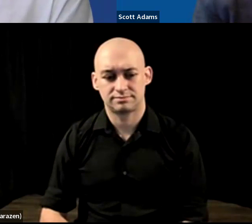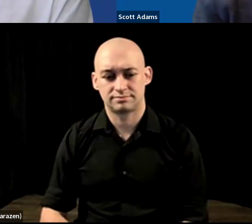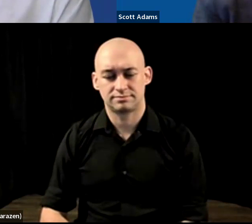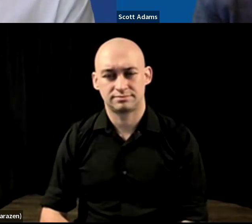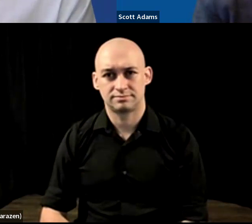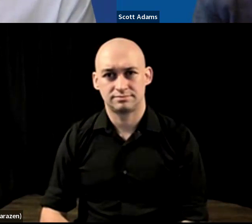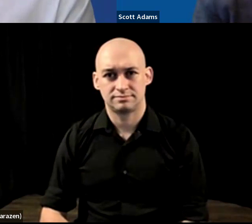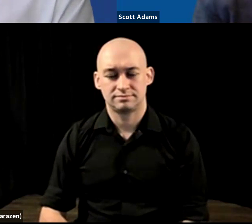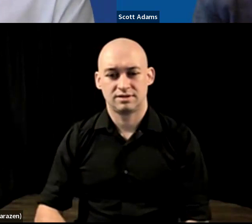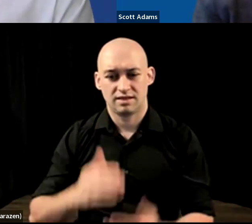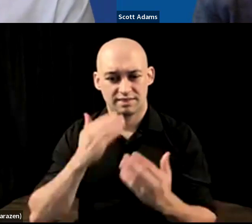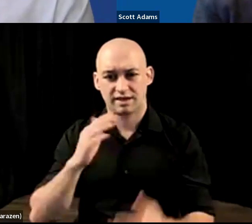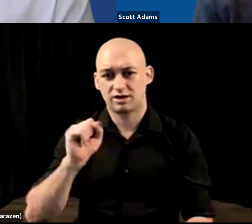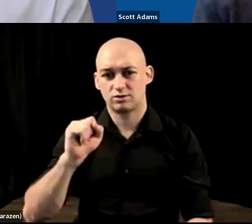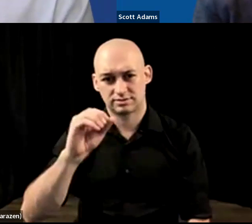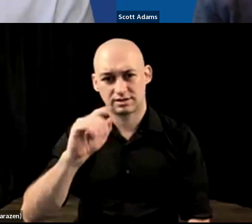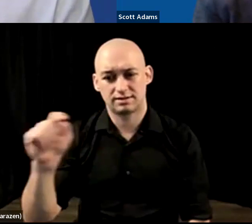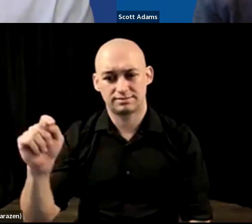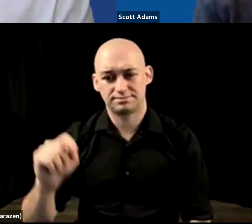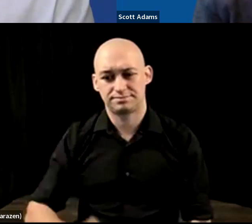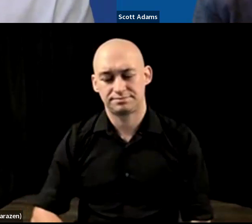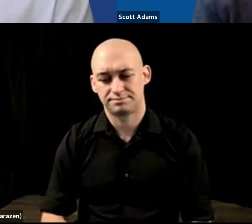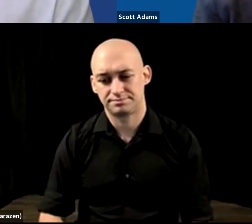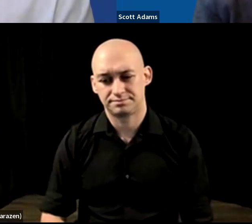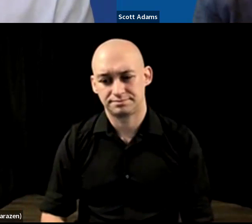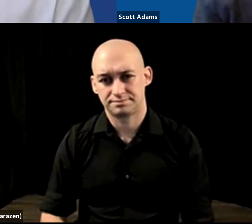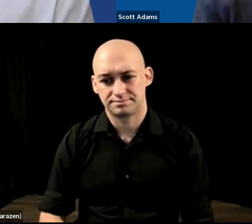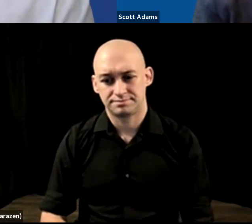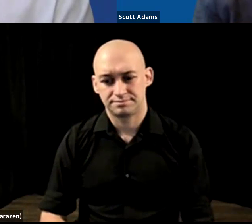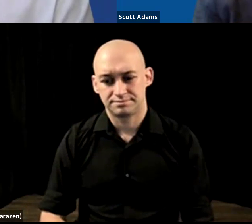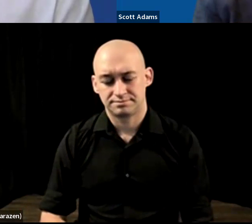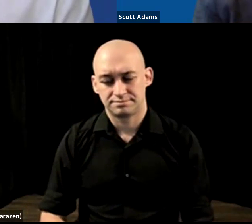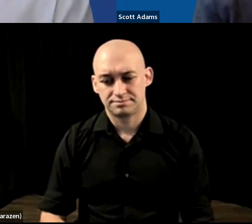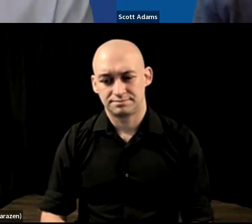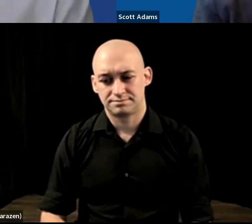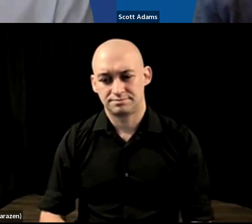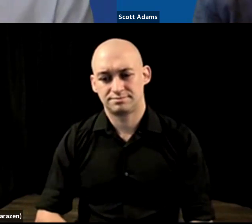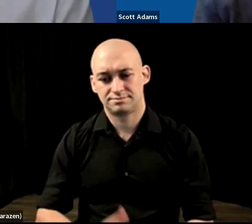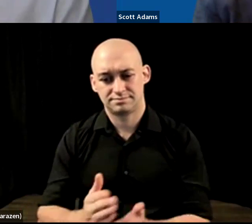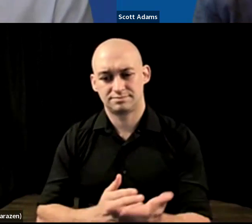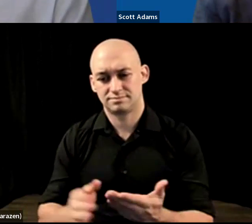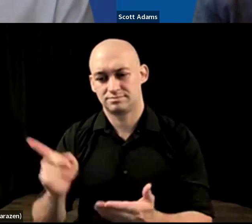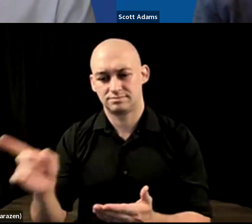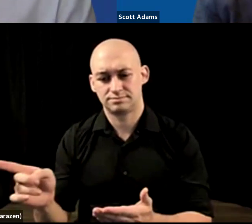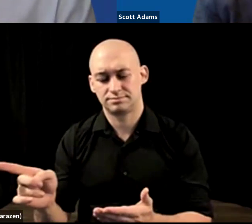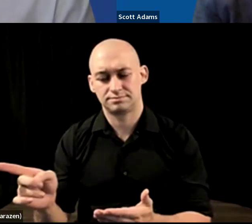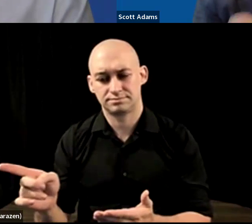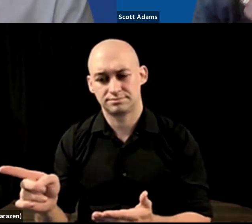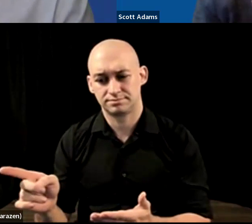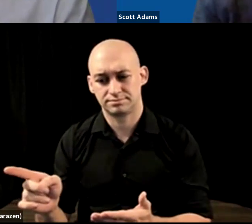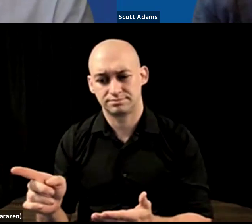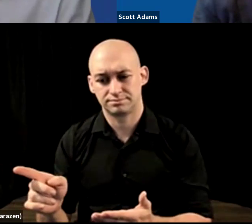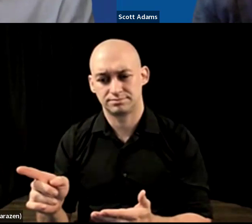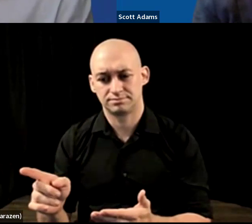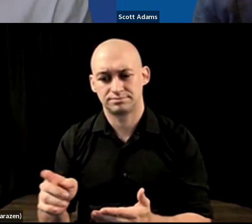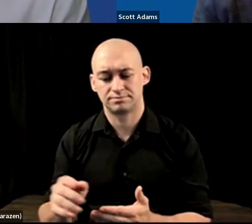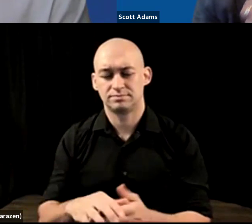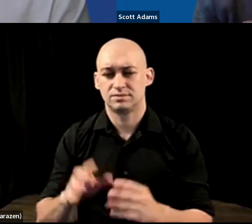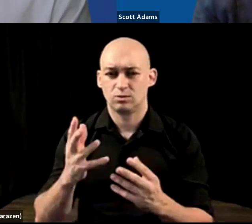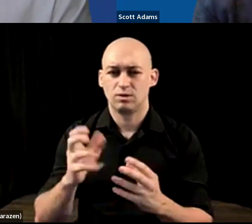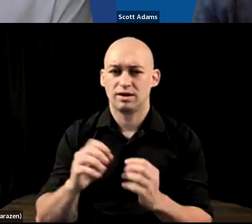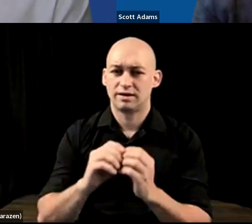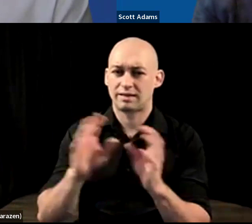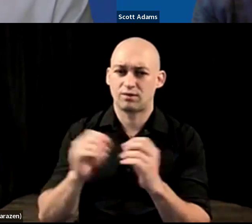Great, thank you, Scott. Someone saying right to learn, you can unmute you for your question.